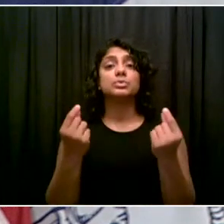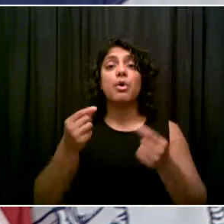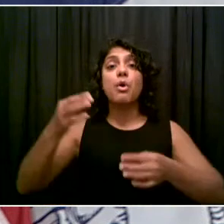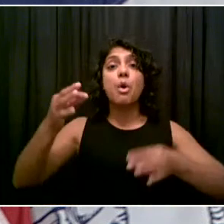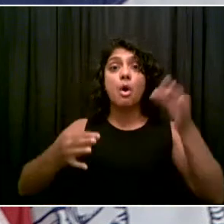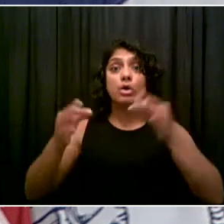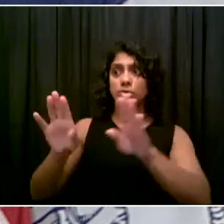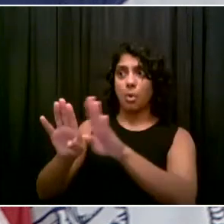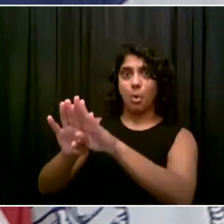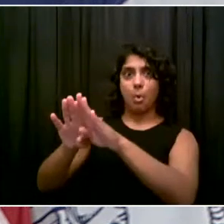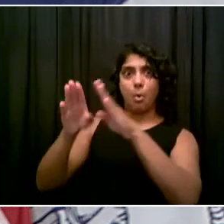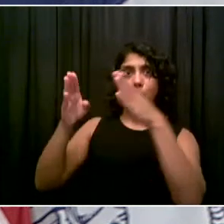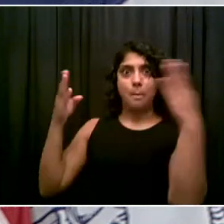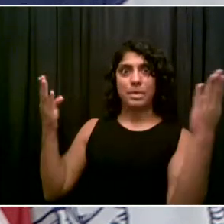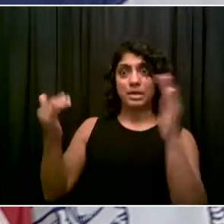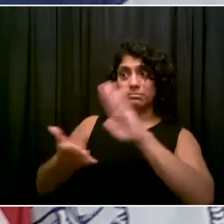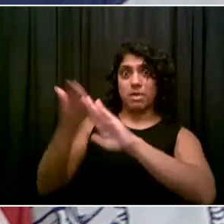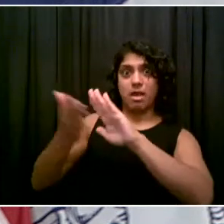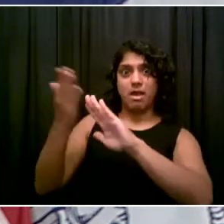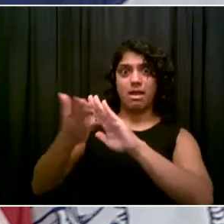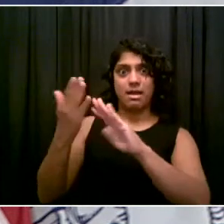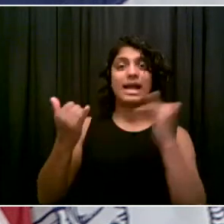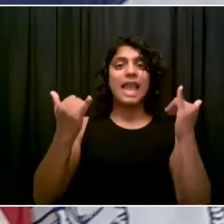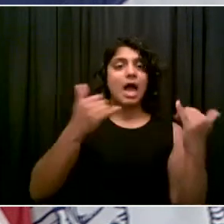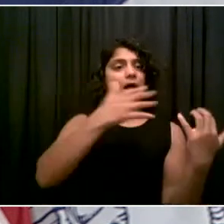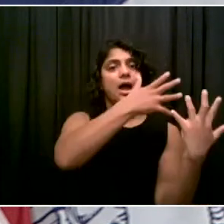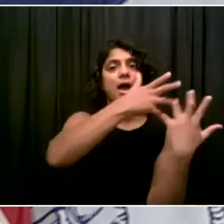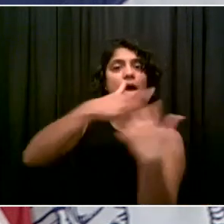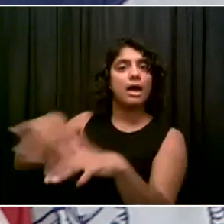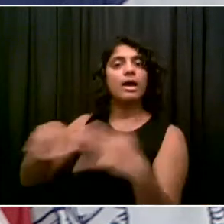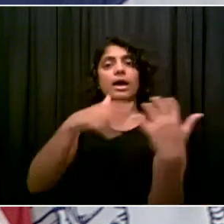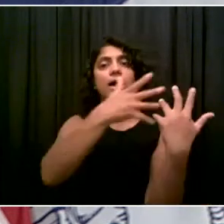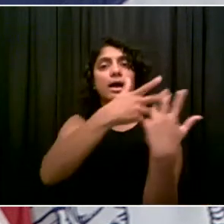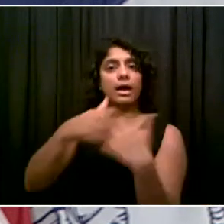CARRY GUNS AND I WOULD ASK, HOW MANY PEOPLE HAVE BEEN CONVICTED OF AN EGILLAL